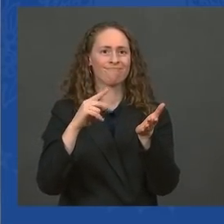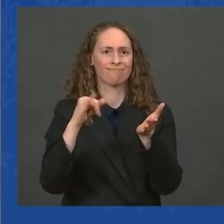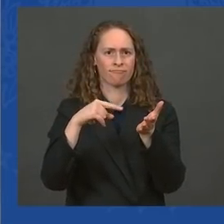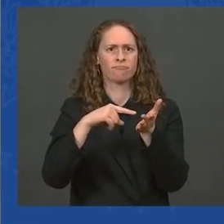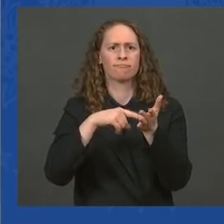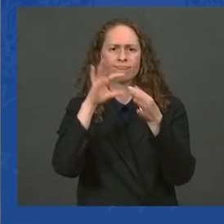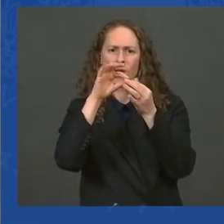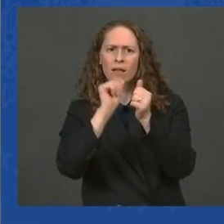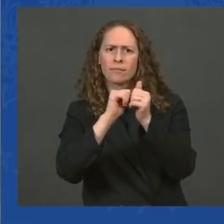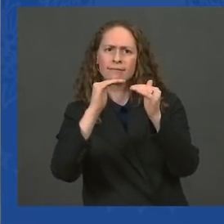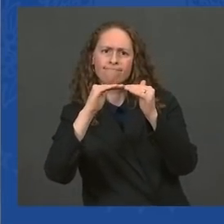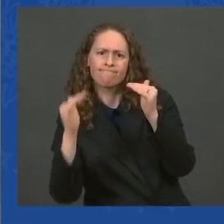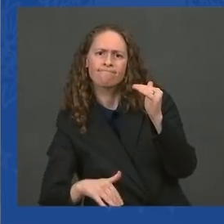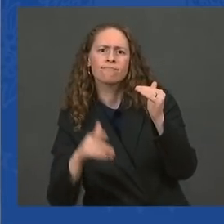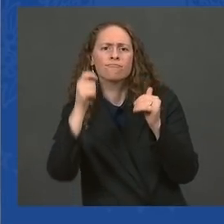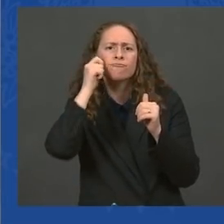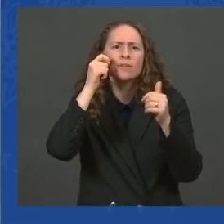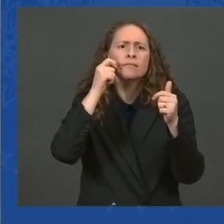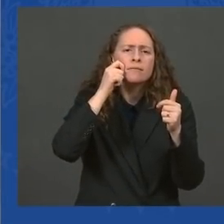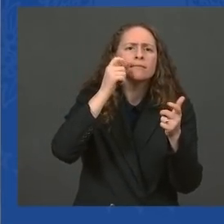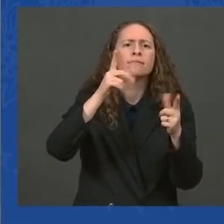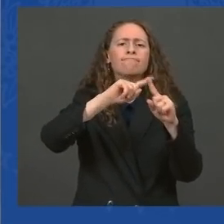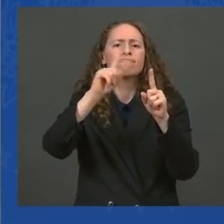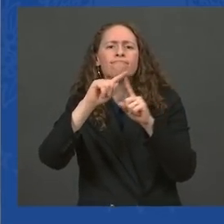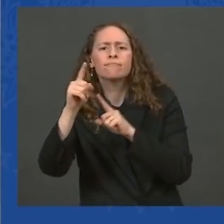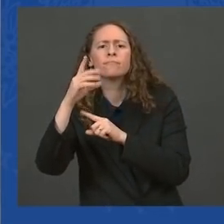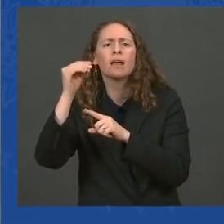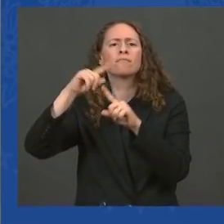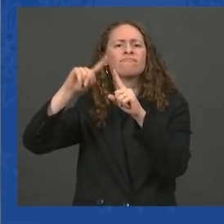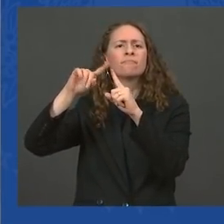with respect to certain benefits administered by the Secretary of Veterans Affairs.